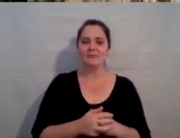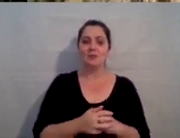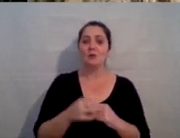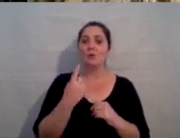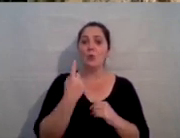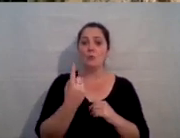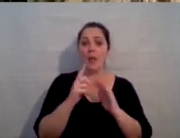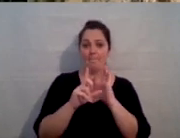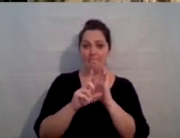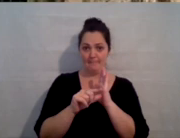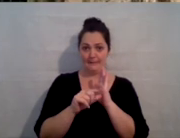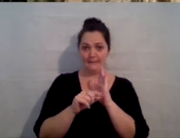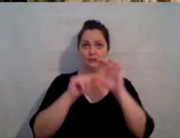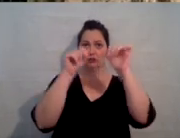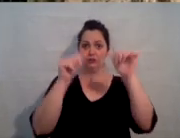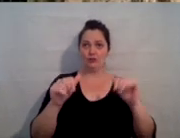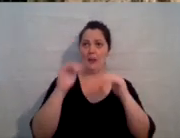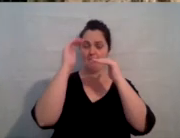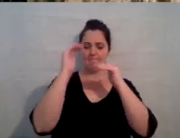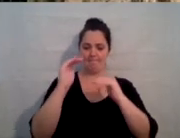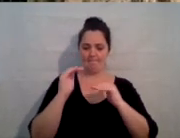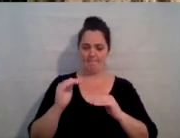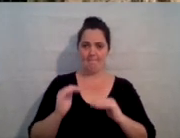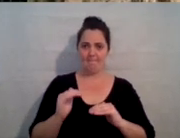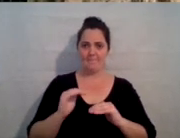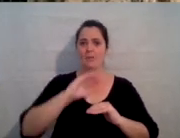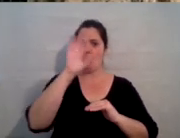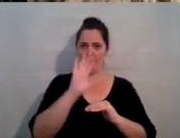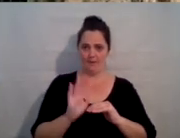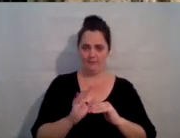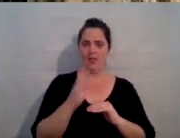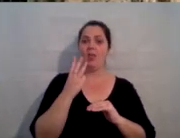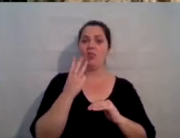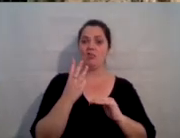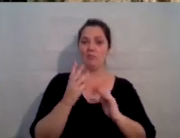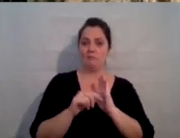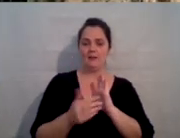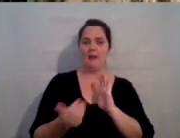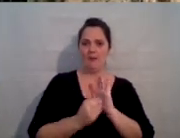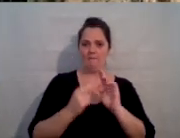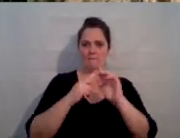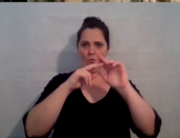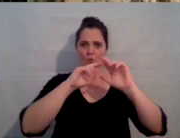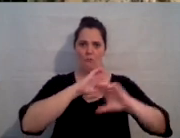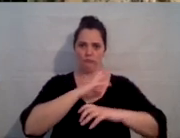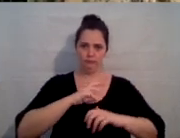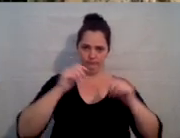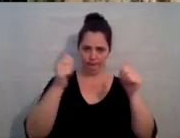Three minutes to mass it in, wipe it back. Three minutes to refine that contour. Alright everybody got it? Okay again we're gonna have Atticus and Rachel take